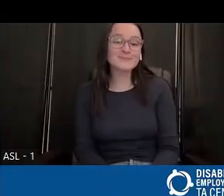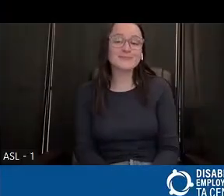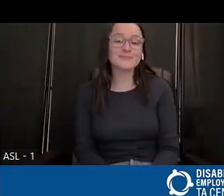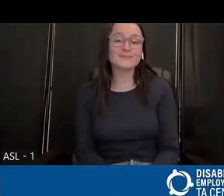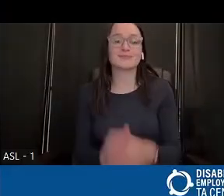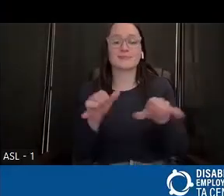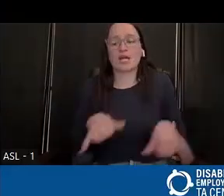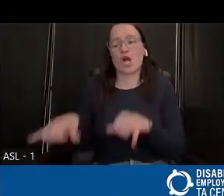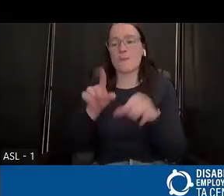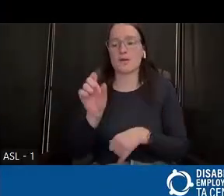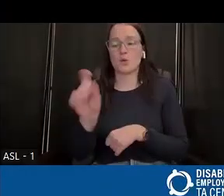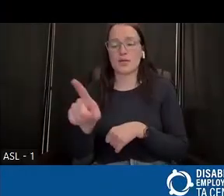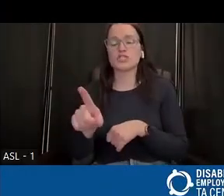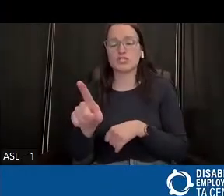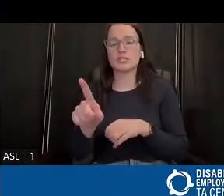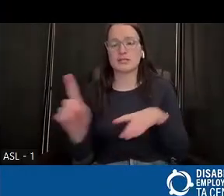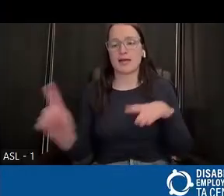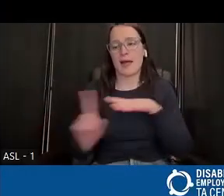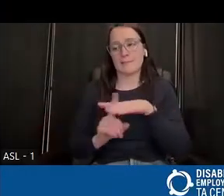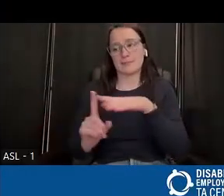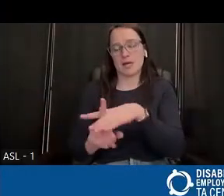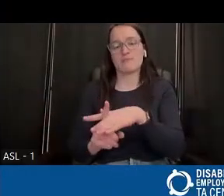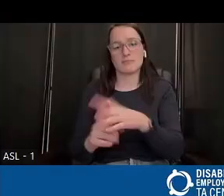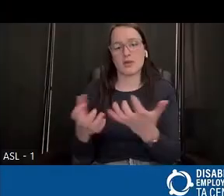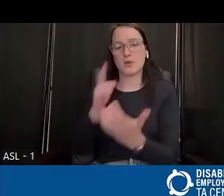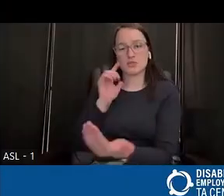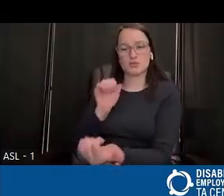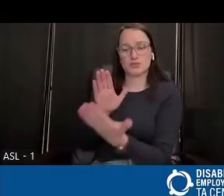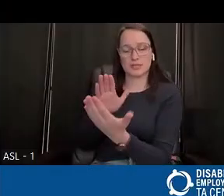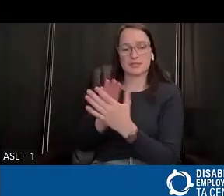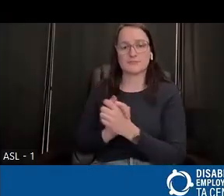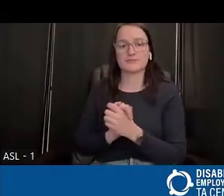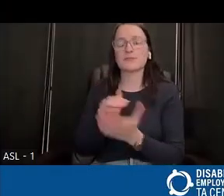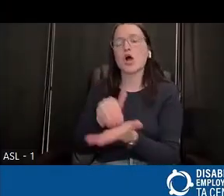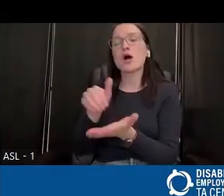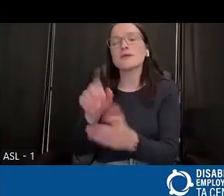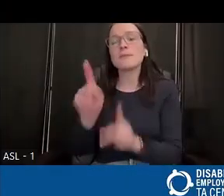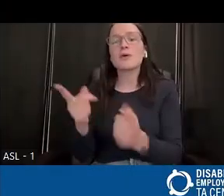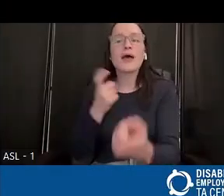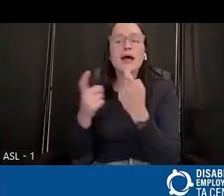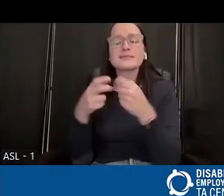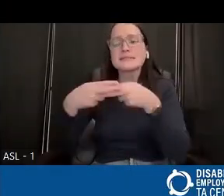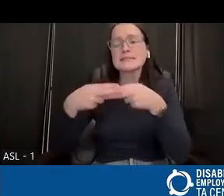uh address before we get into it. Um, we often get asked where are the slides and my colleague Umaima